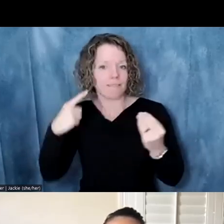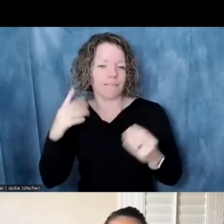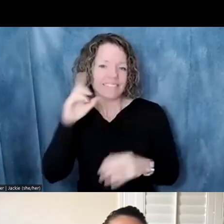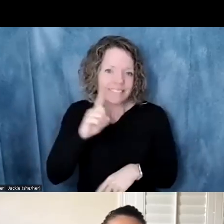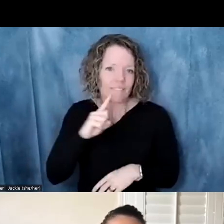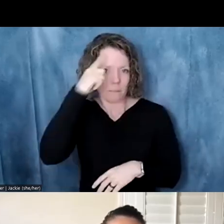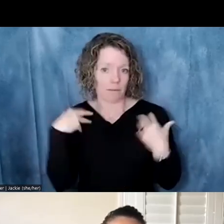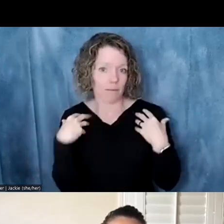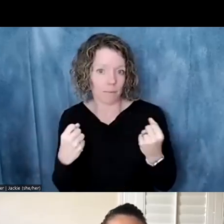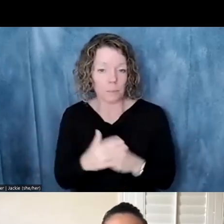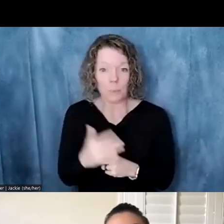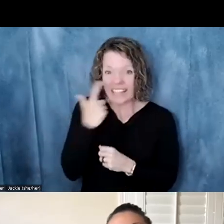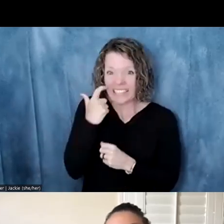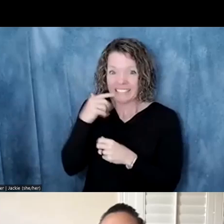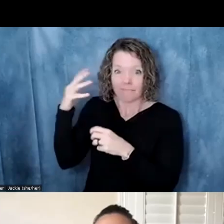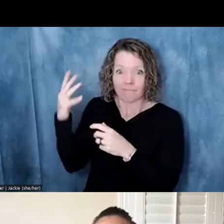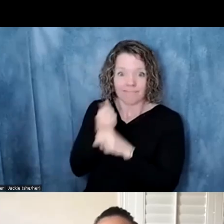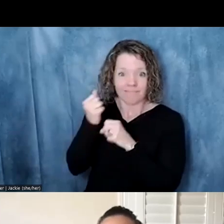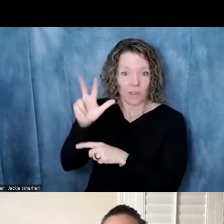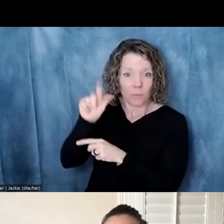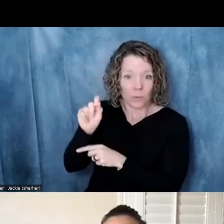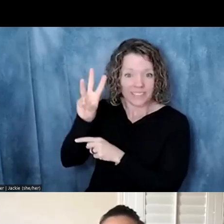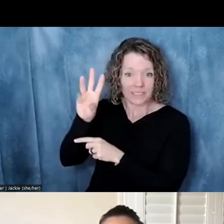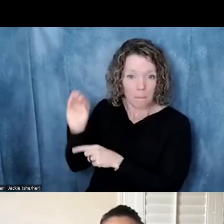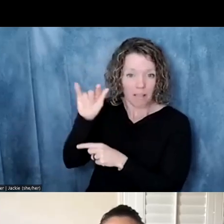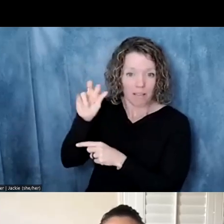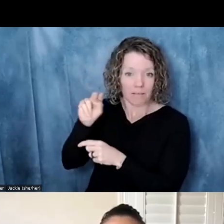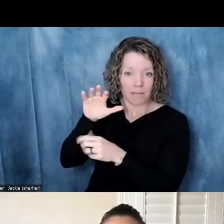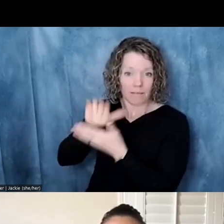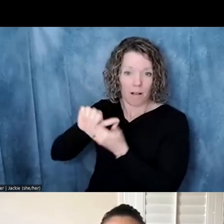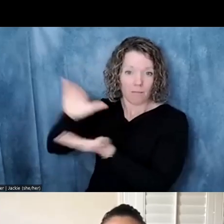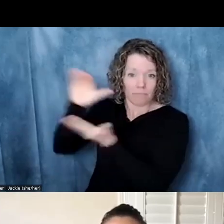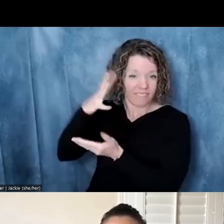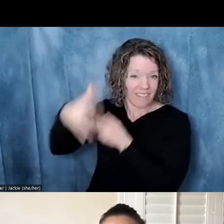received a five year, 3.6 million award from the National Institute on